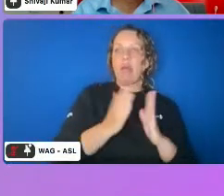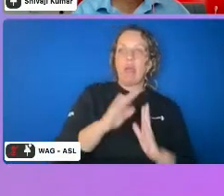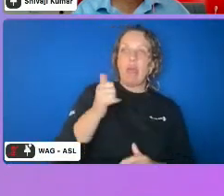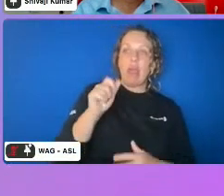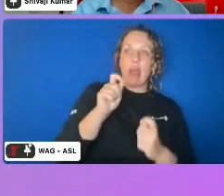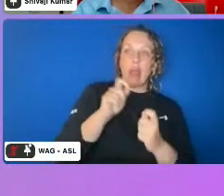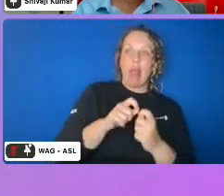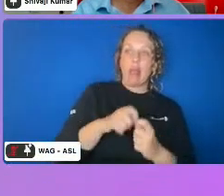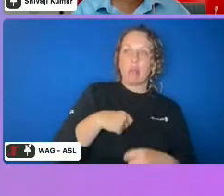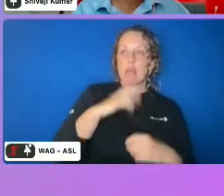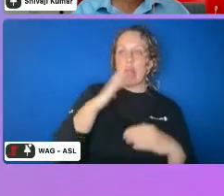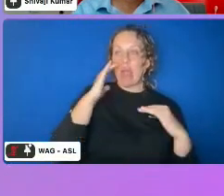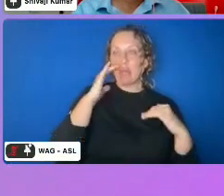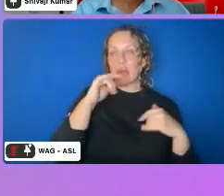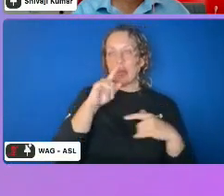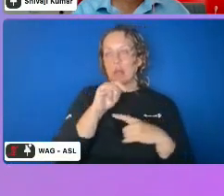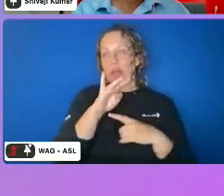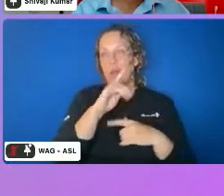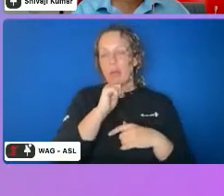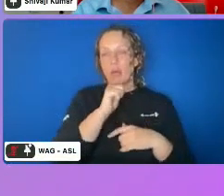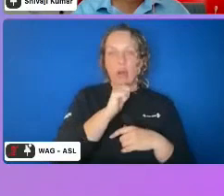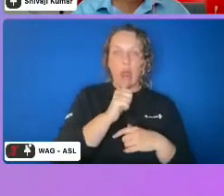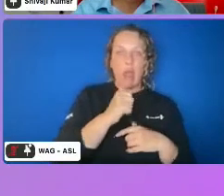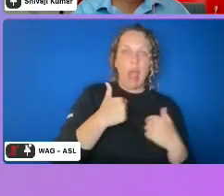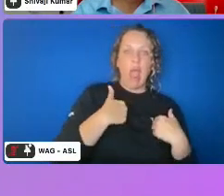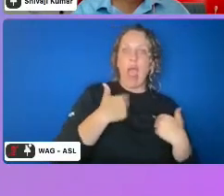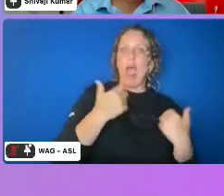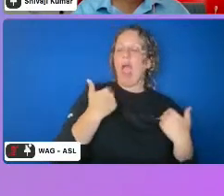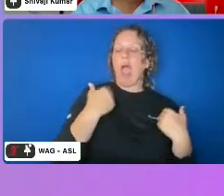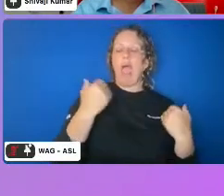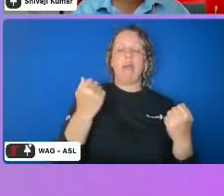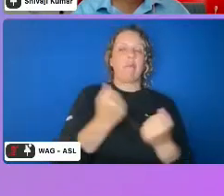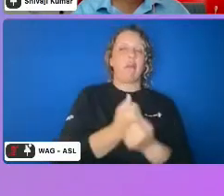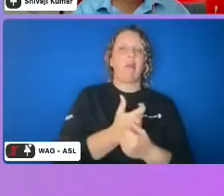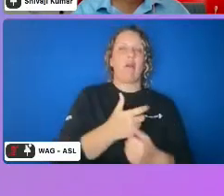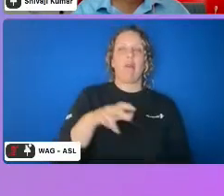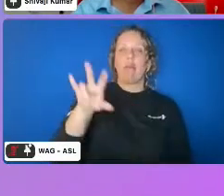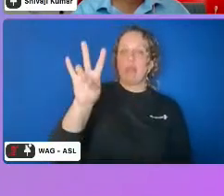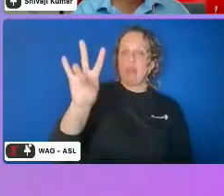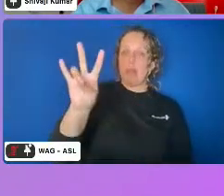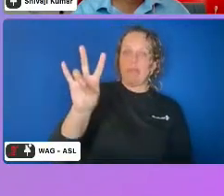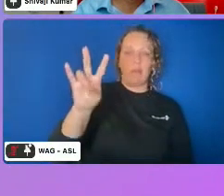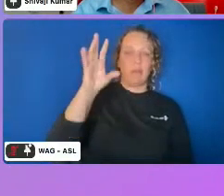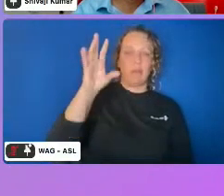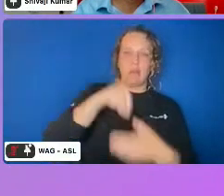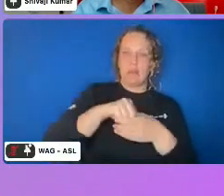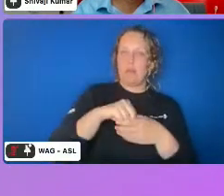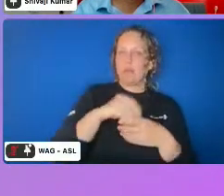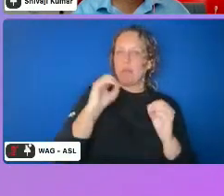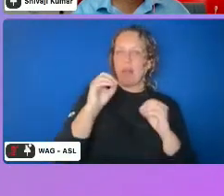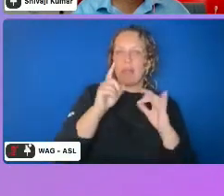that I expected to be in the tab order but were not. I got all seven tab stops that I was expecting someone to say, "No, nothing was skipping this tab order."